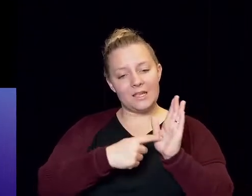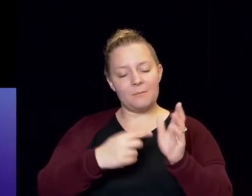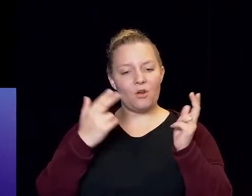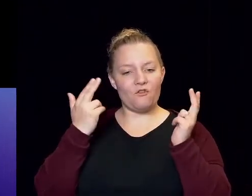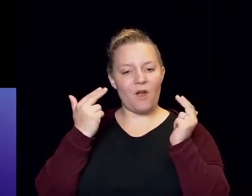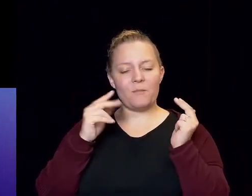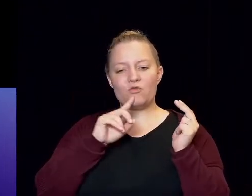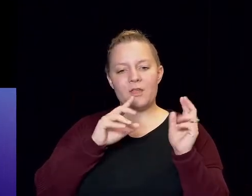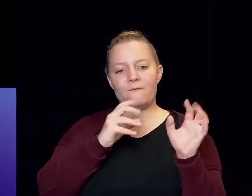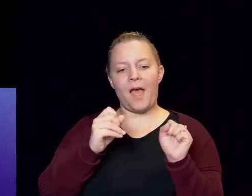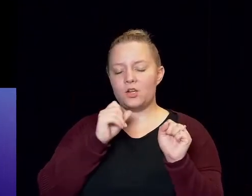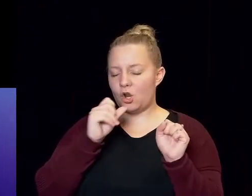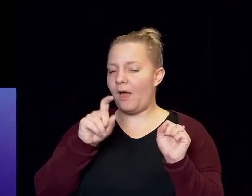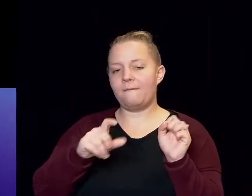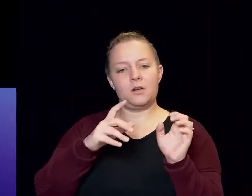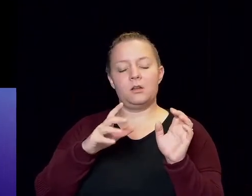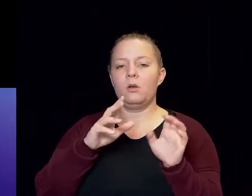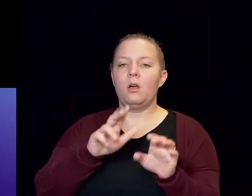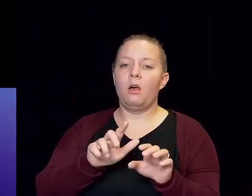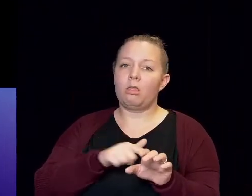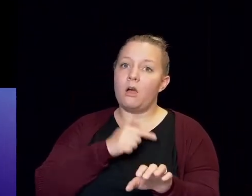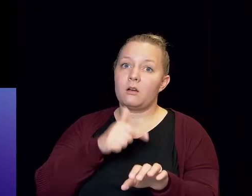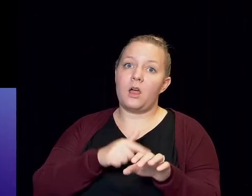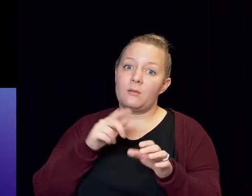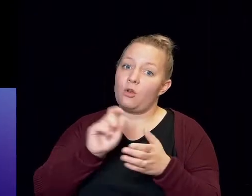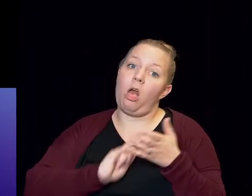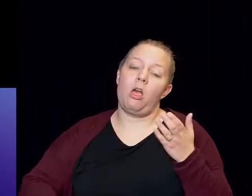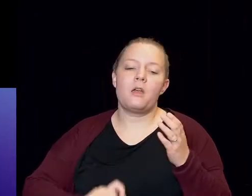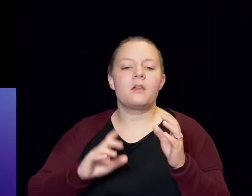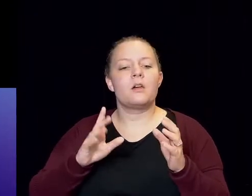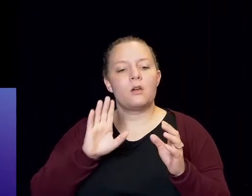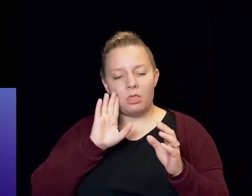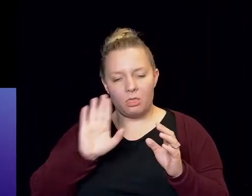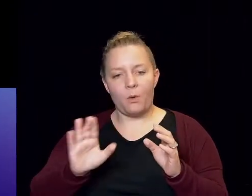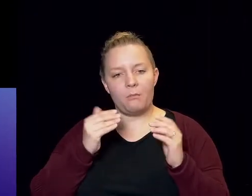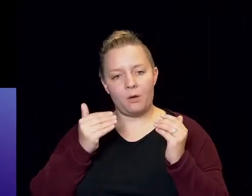don't spend a lot of time on it and then let's go on to the examples for the day. If you need more